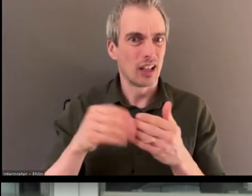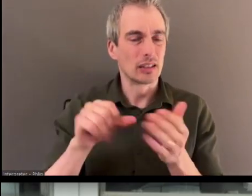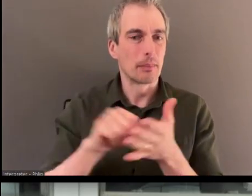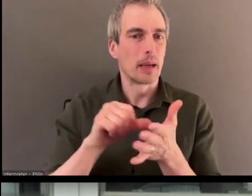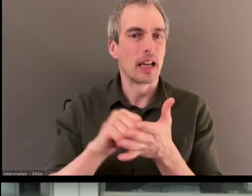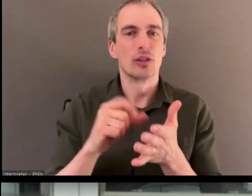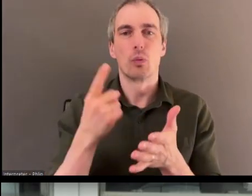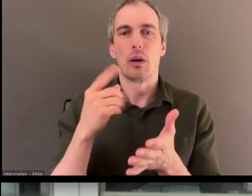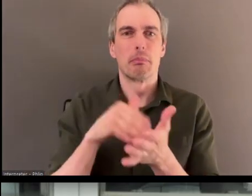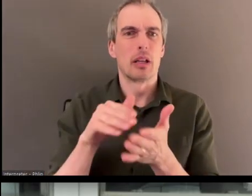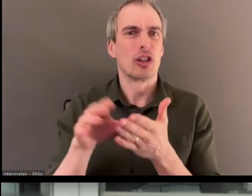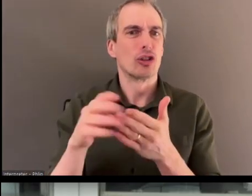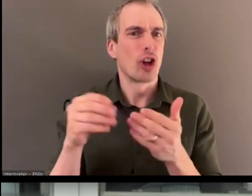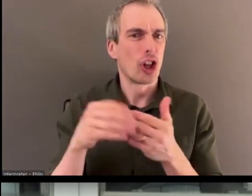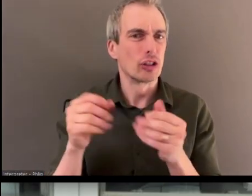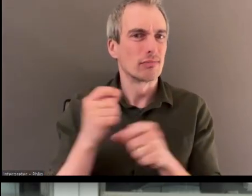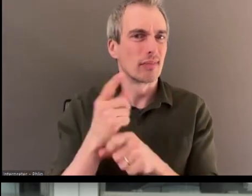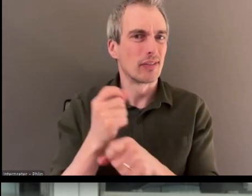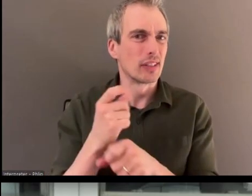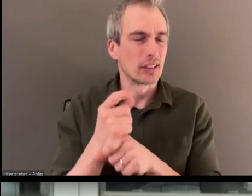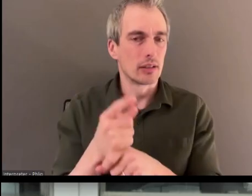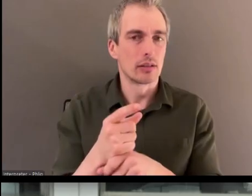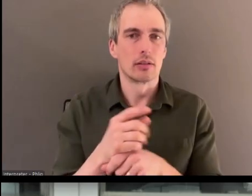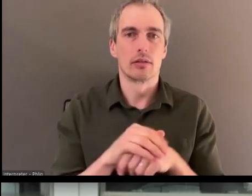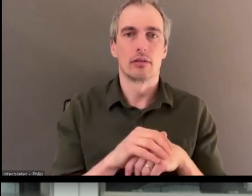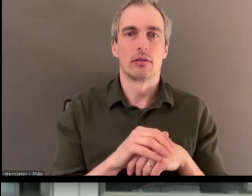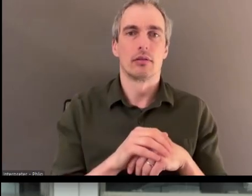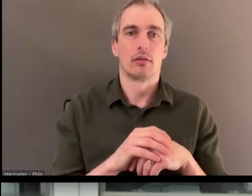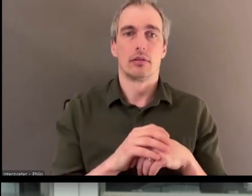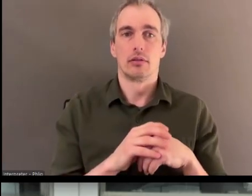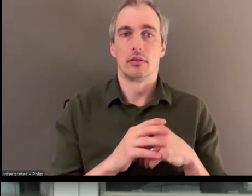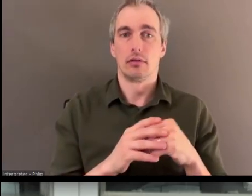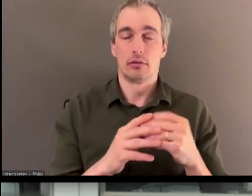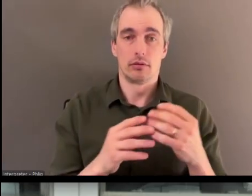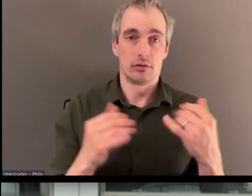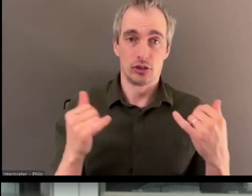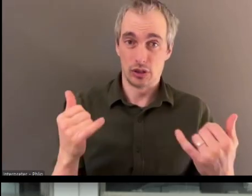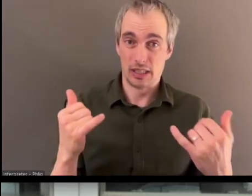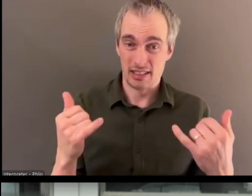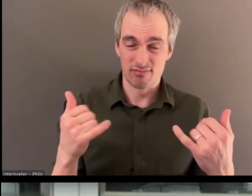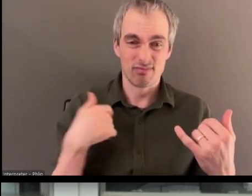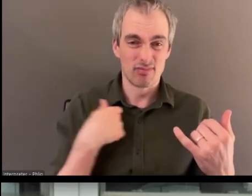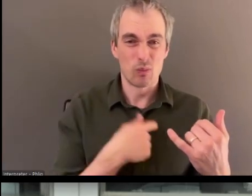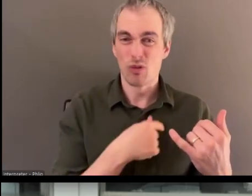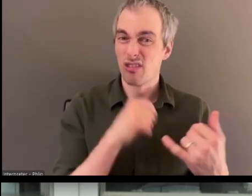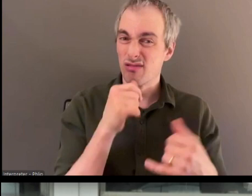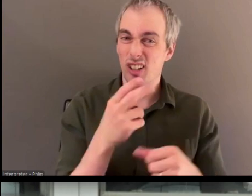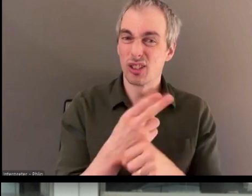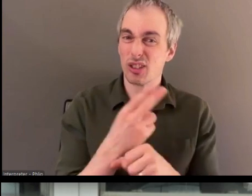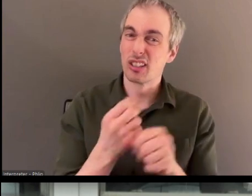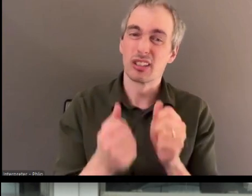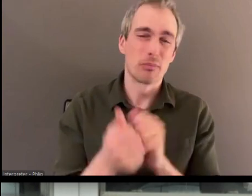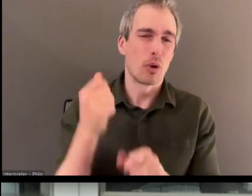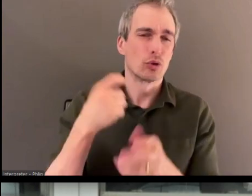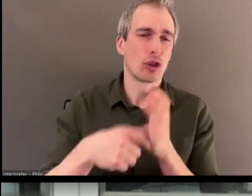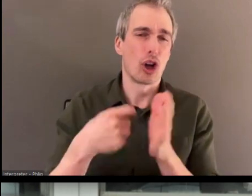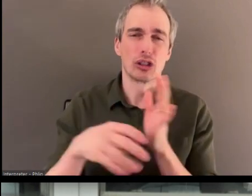Like today and we are not using the most cost efficient models right now. We're looking at around ten cents a page.